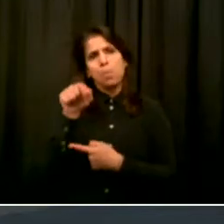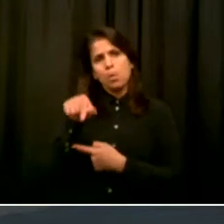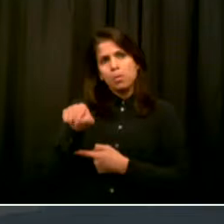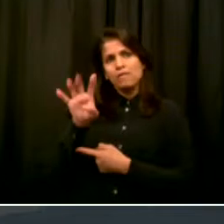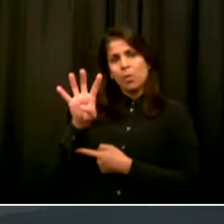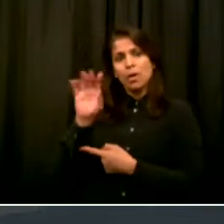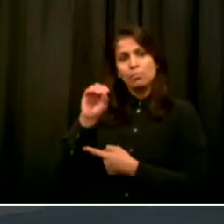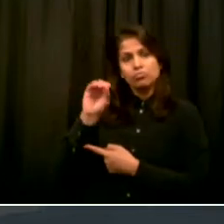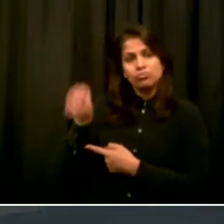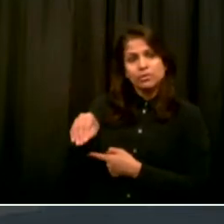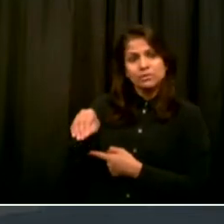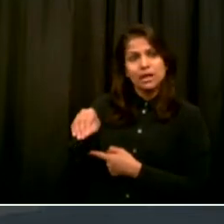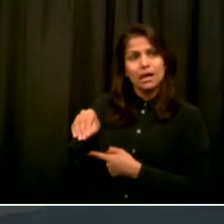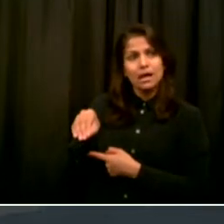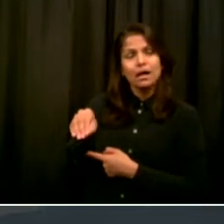TESTING POSITIVE AND THE